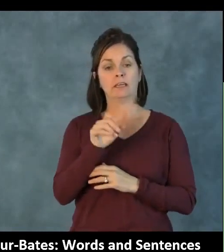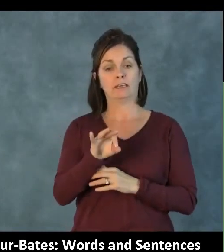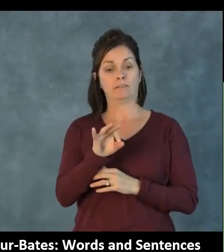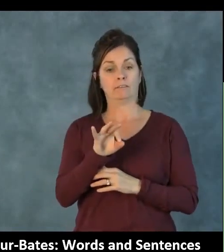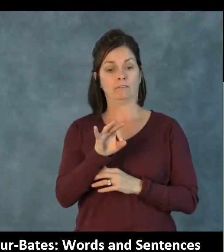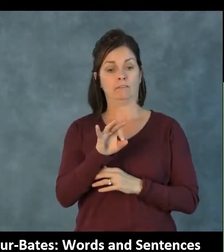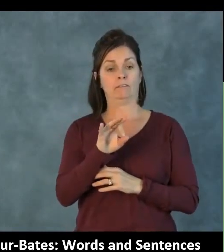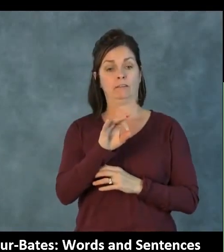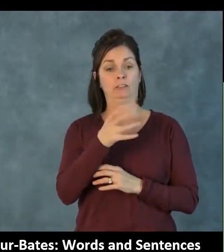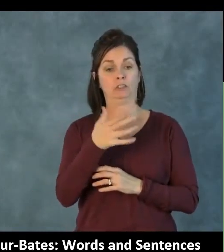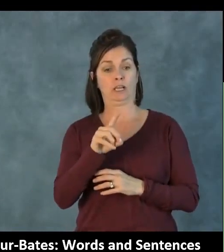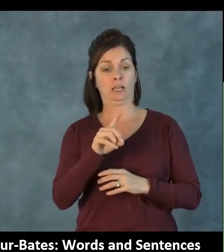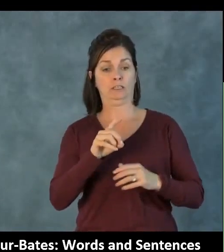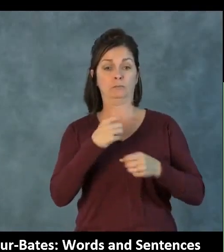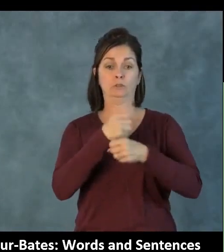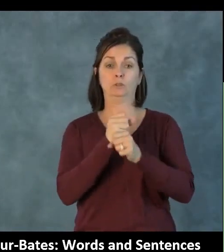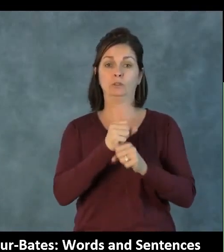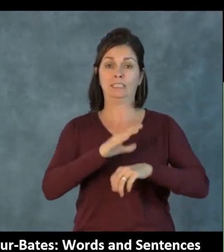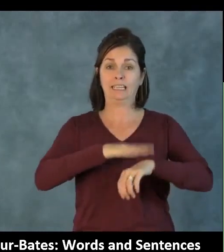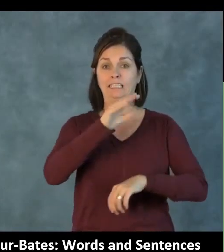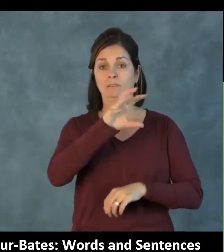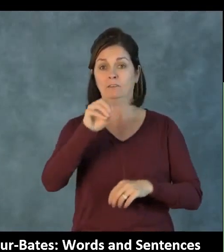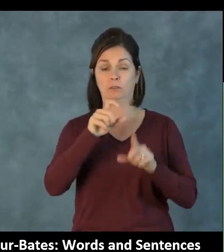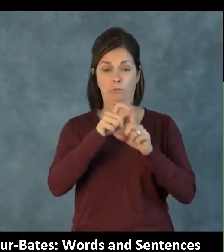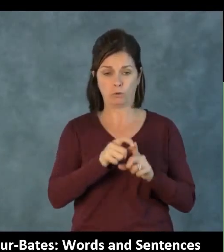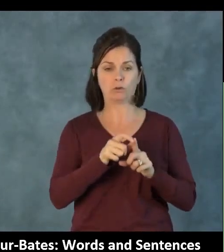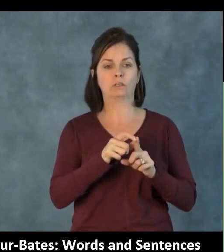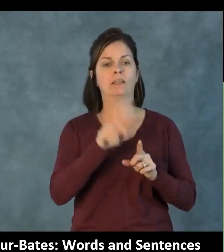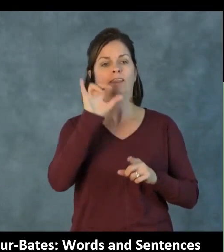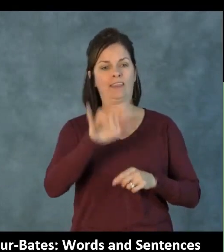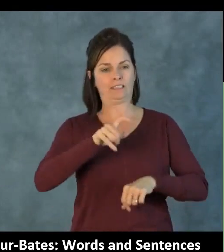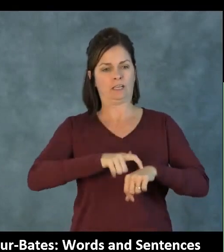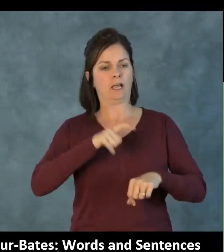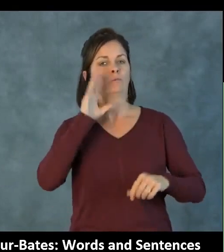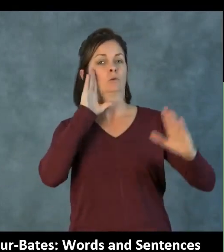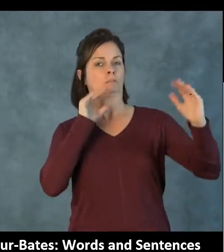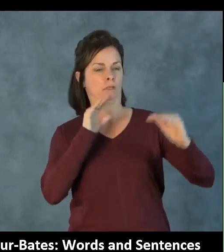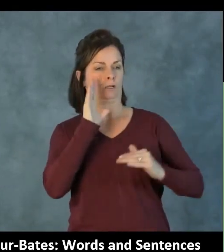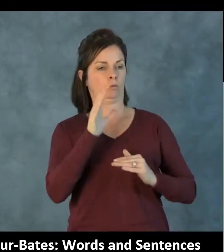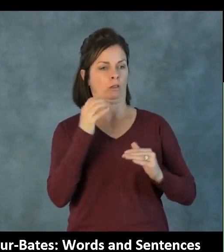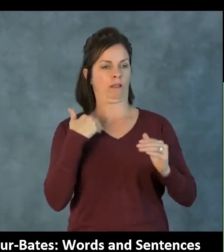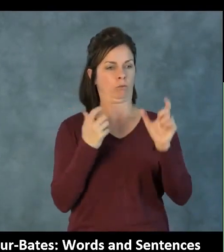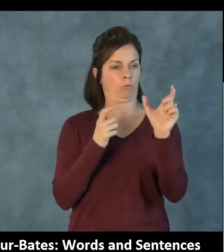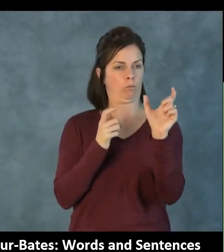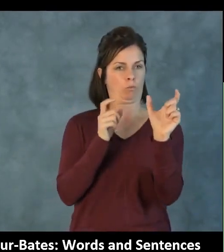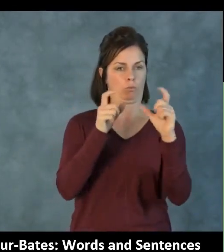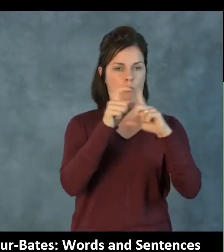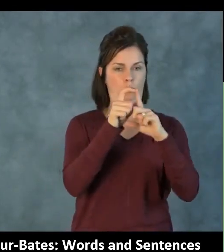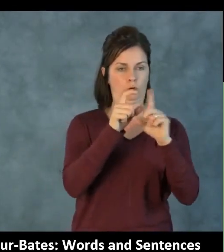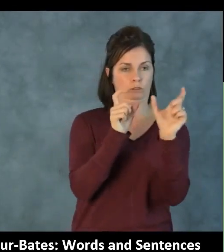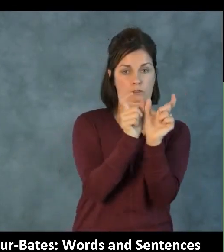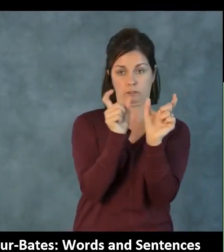you expect them to start to put words together. By the time they have a vocabulary size of 50 words,